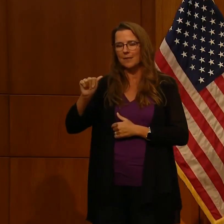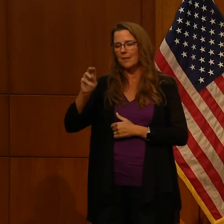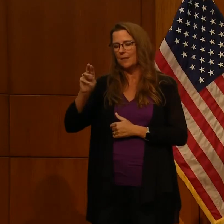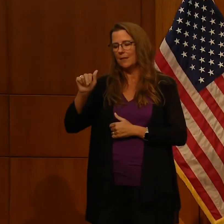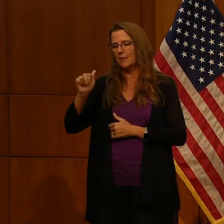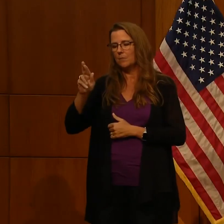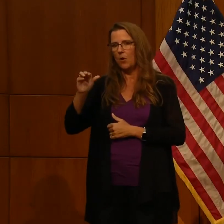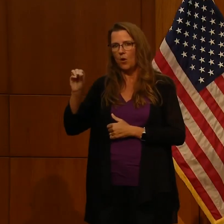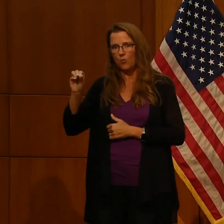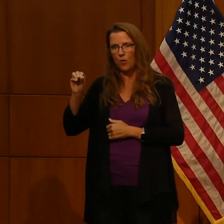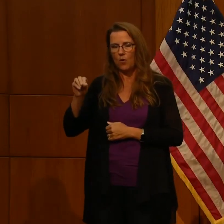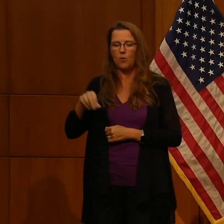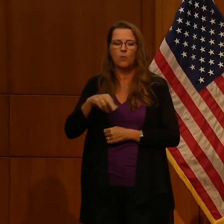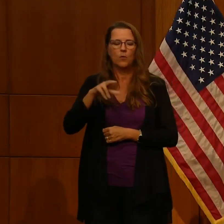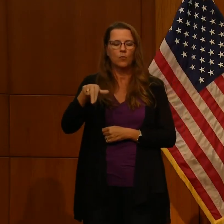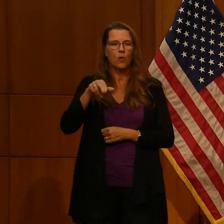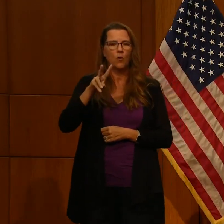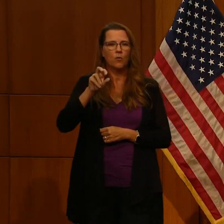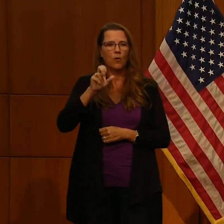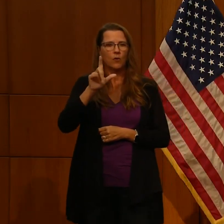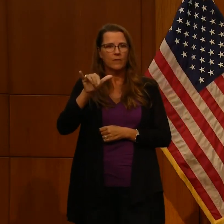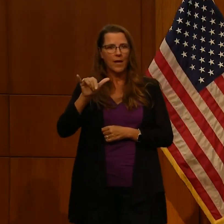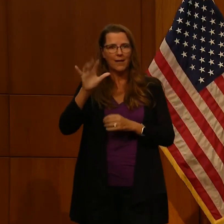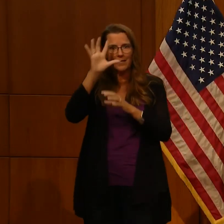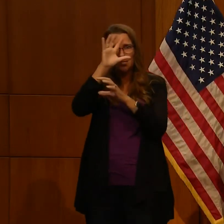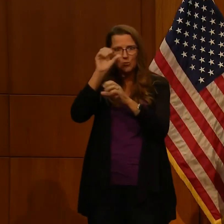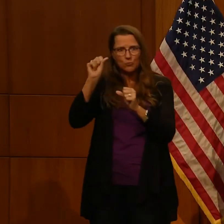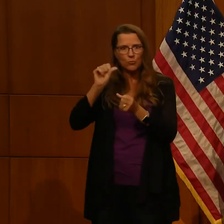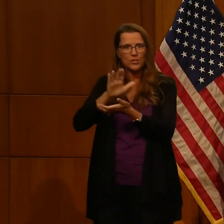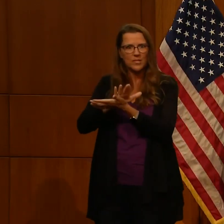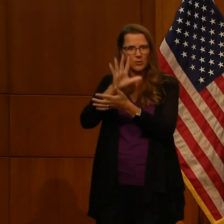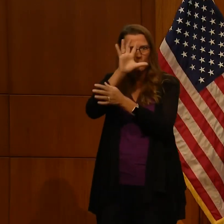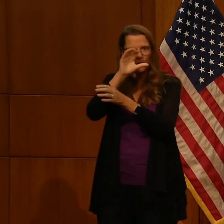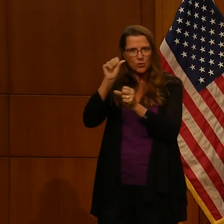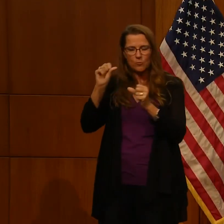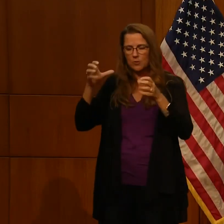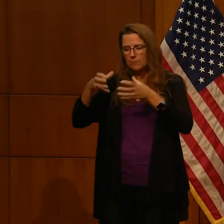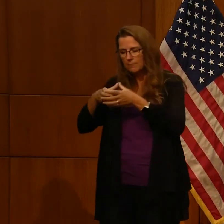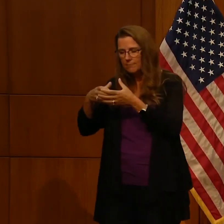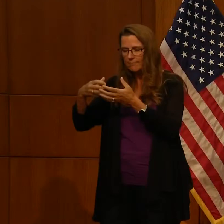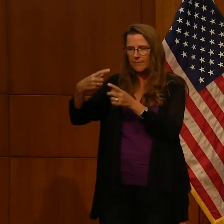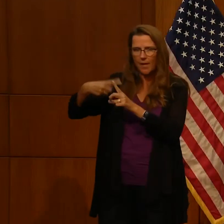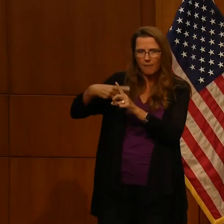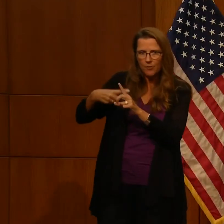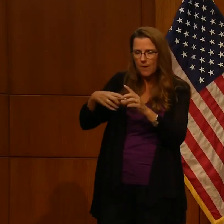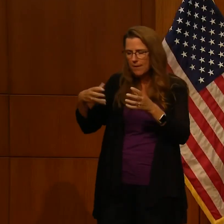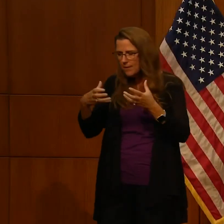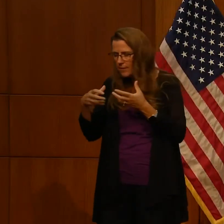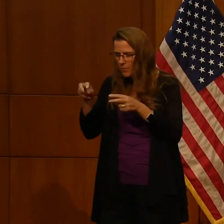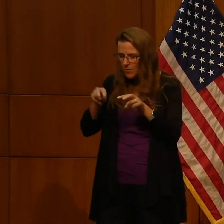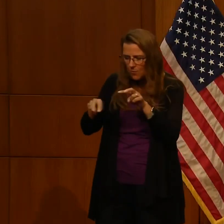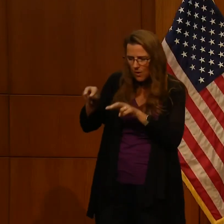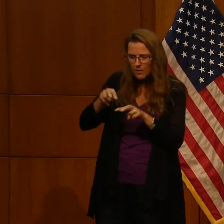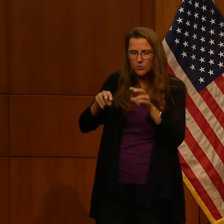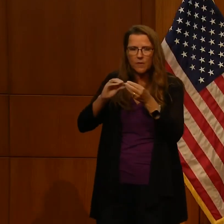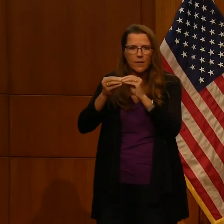UNDER THE DIRECTION OF DR CYNTHIA MORROW. THE RUN UP VALLEY SUPERINTENDENTS GET